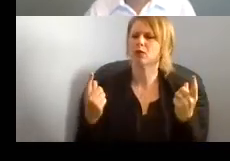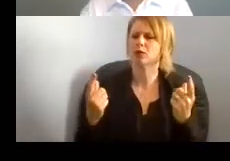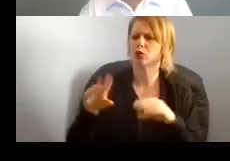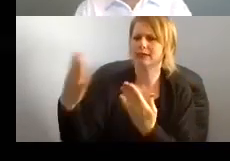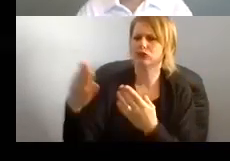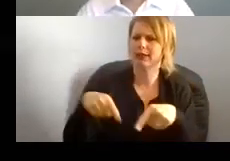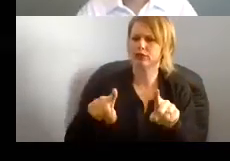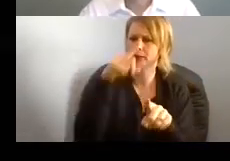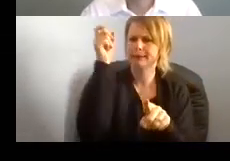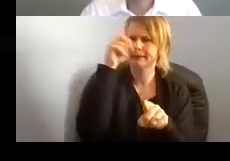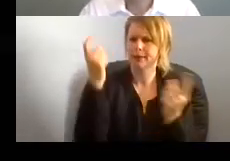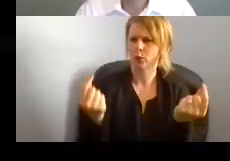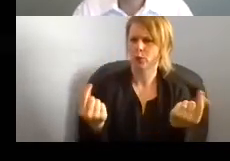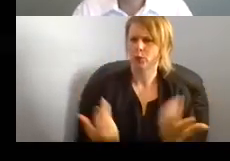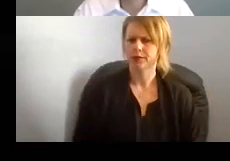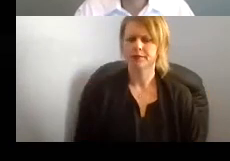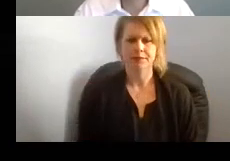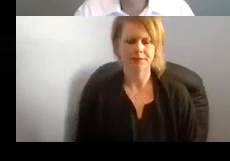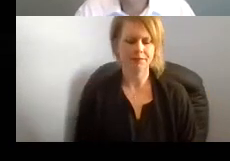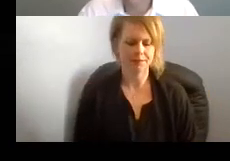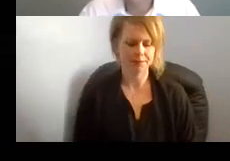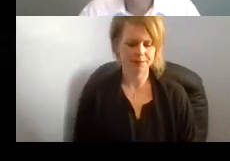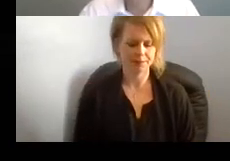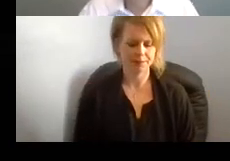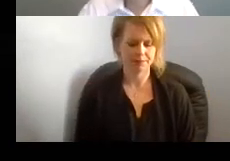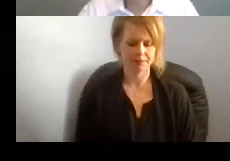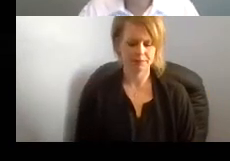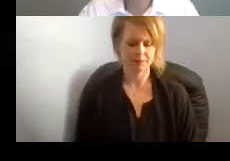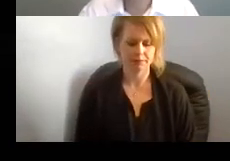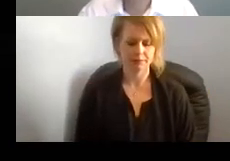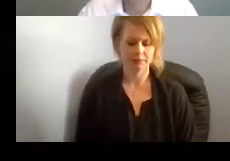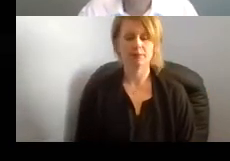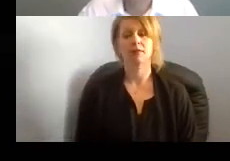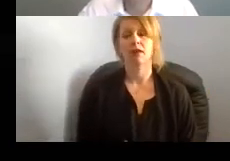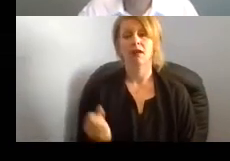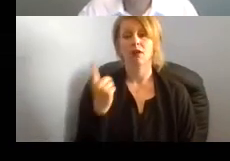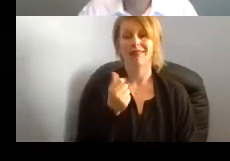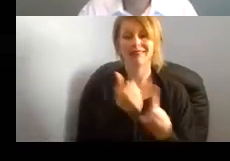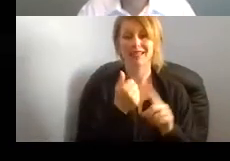Yeah. So – well, first off, self-care works best if you have an environment